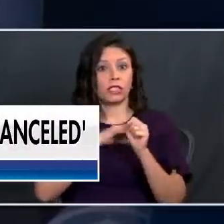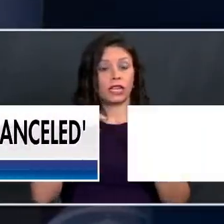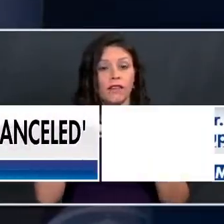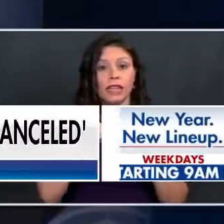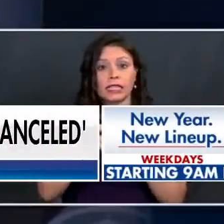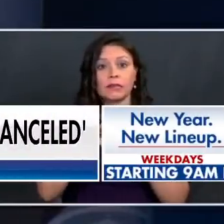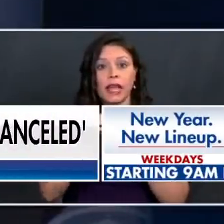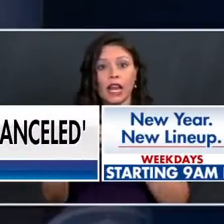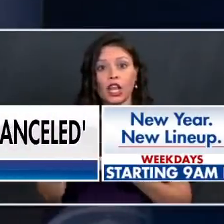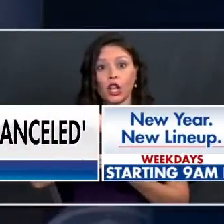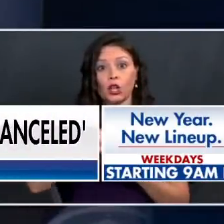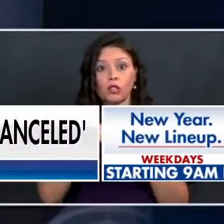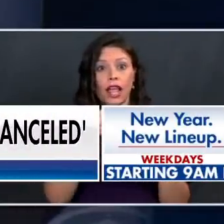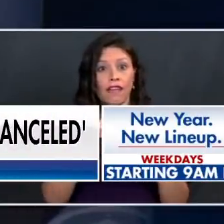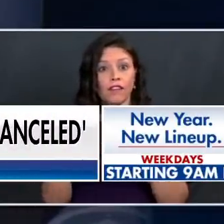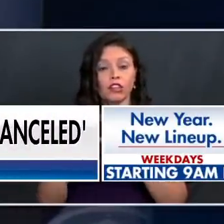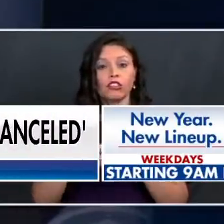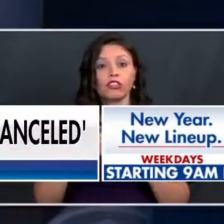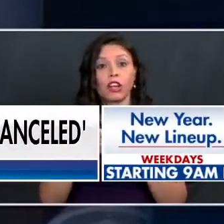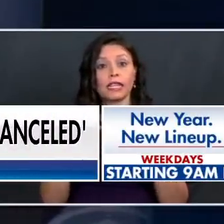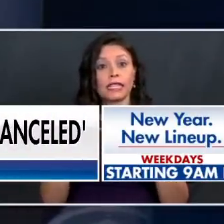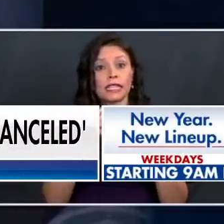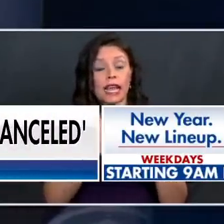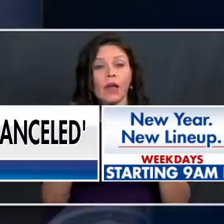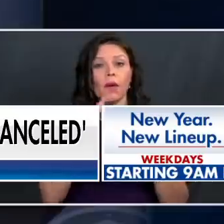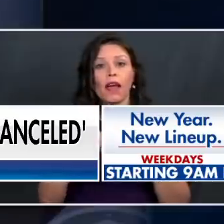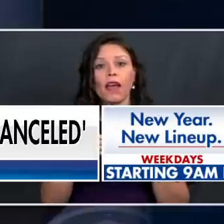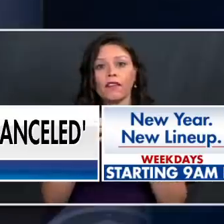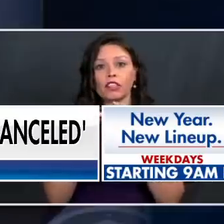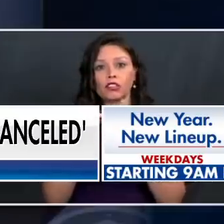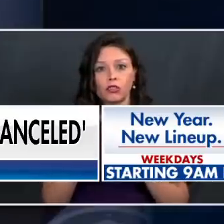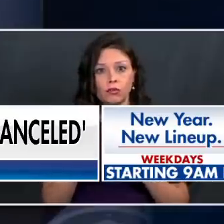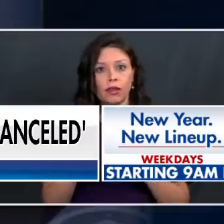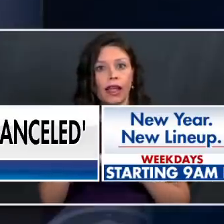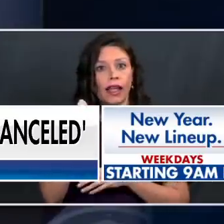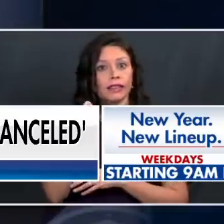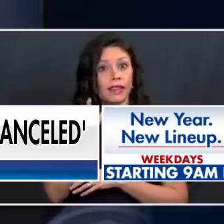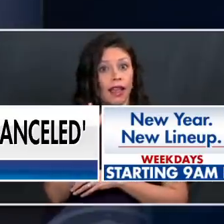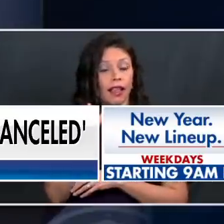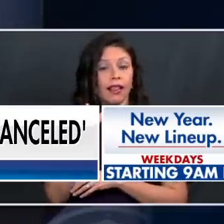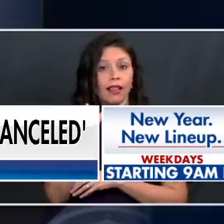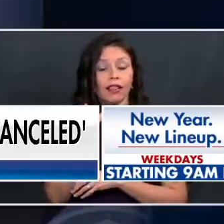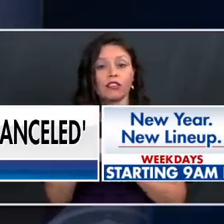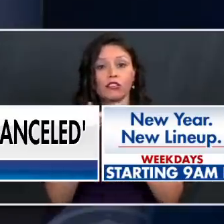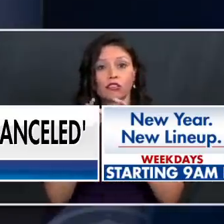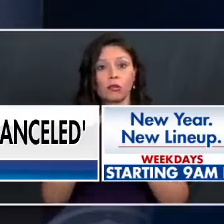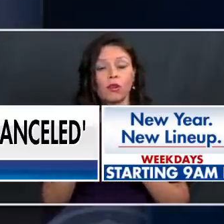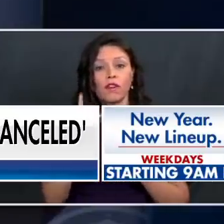THAT IS CLOSE. AN EX-WHITE HOUSE INTERPRETER SAID SHE HAS BEEN CANCELED OVER HER SUPPORT FOR